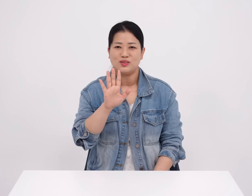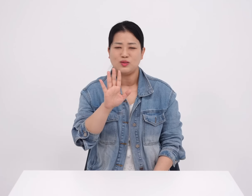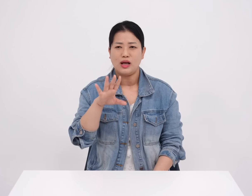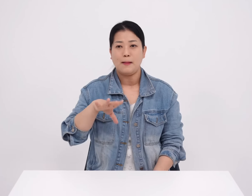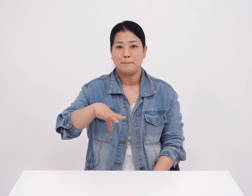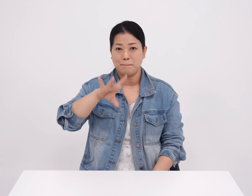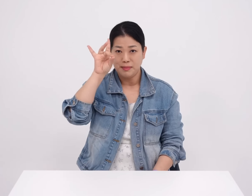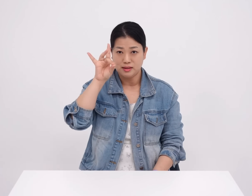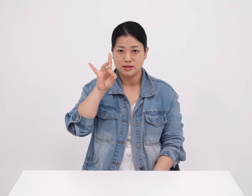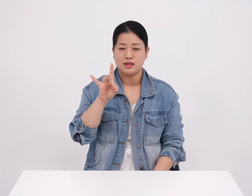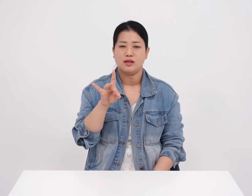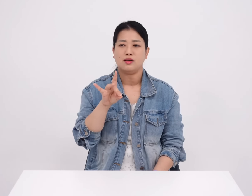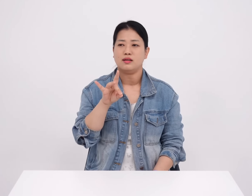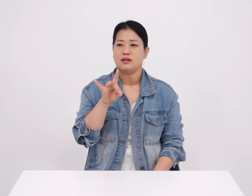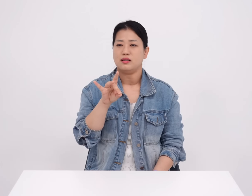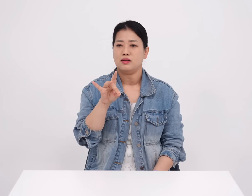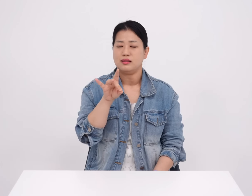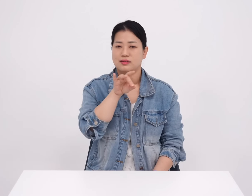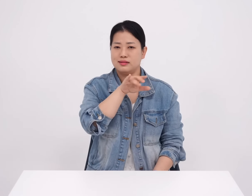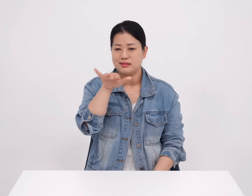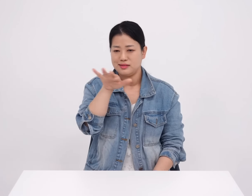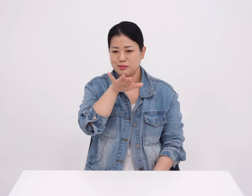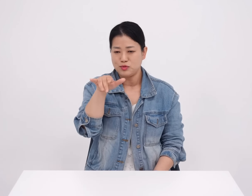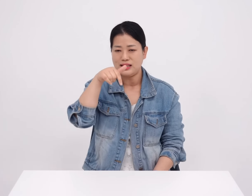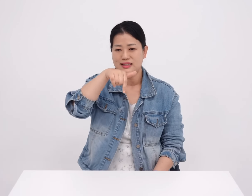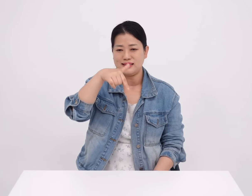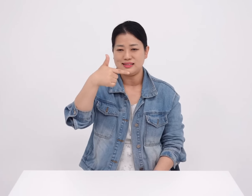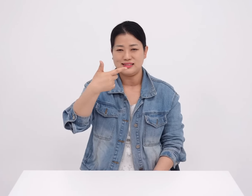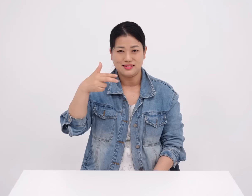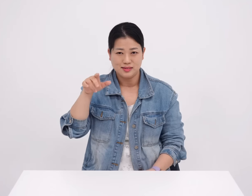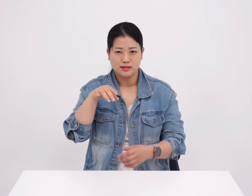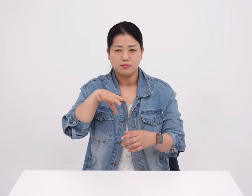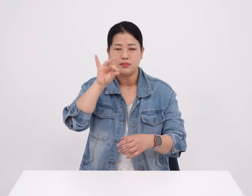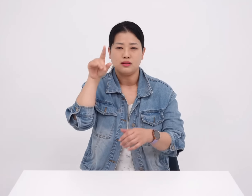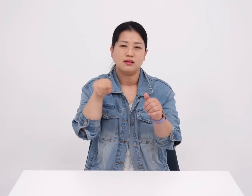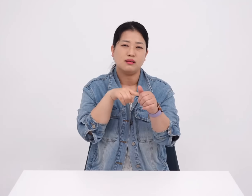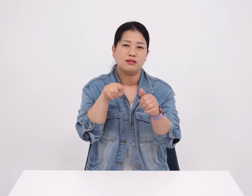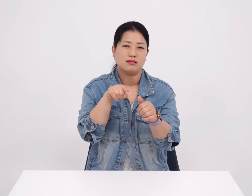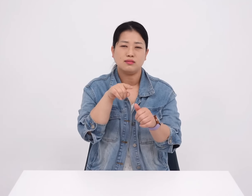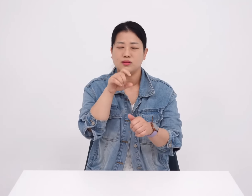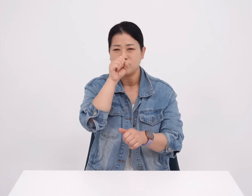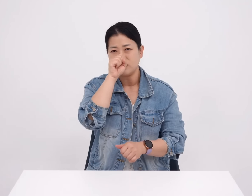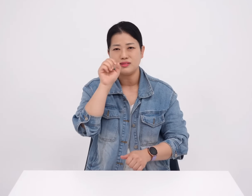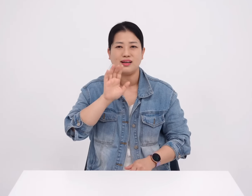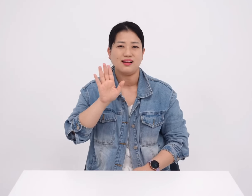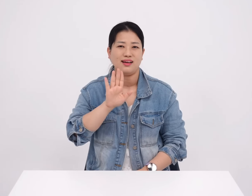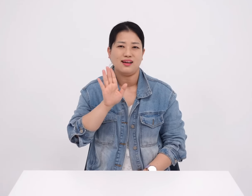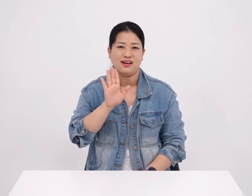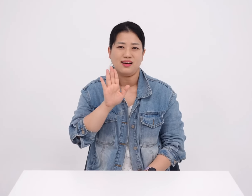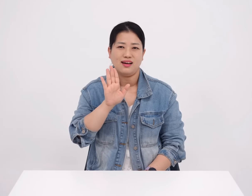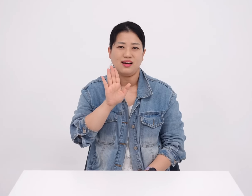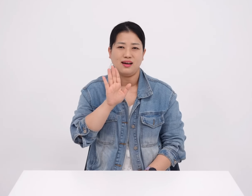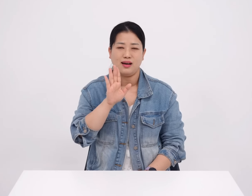it is not advisable to teach fingerspelling readers first.